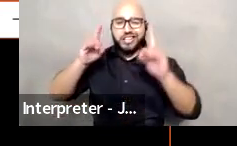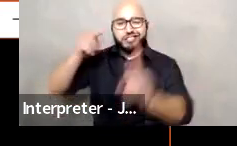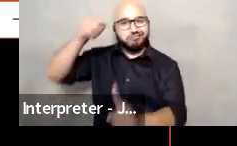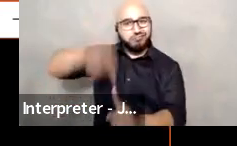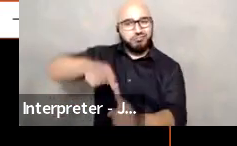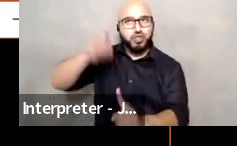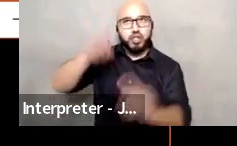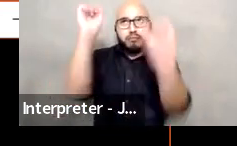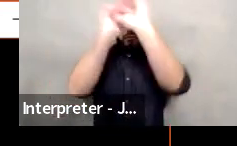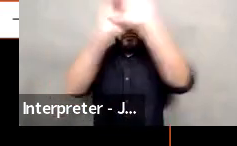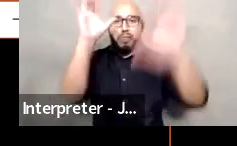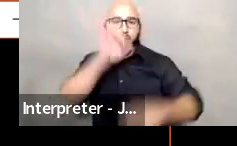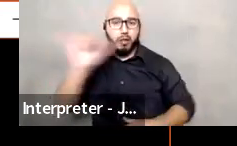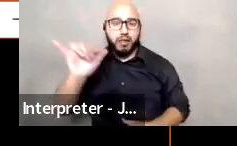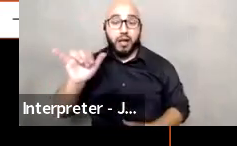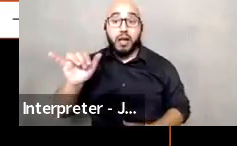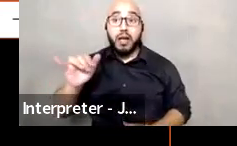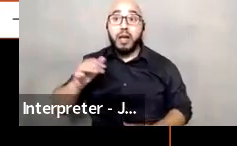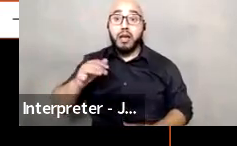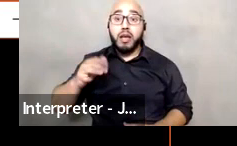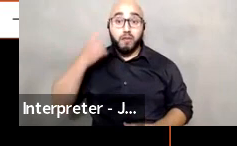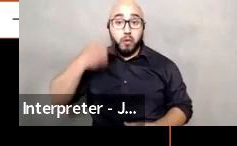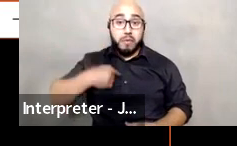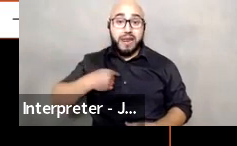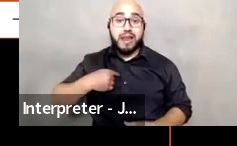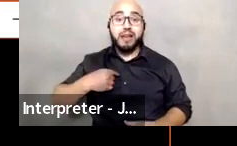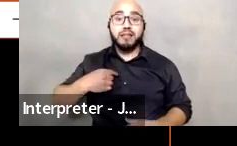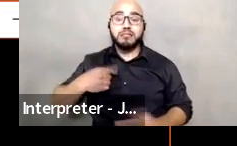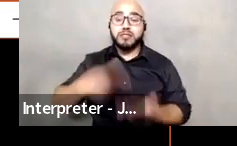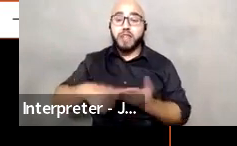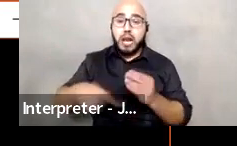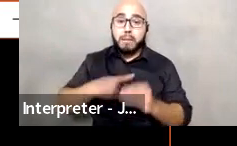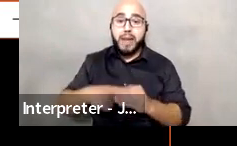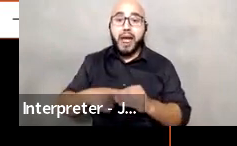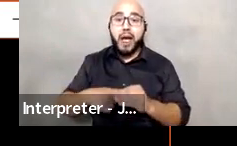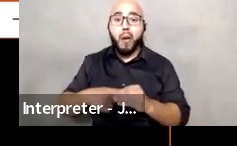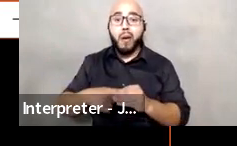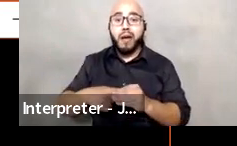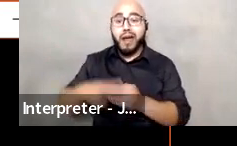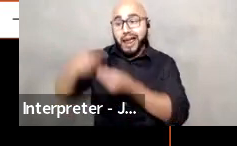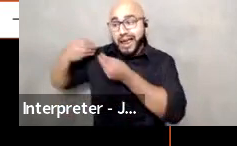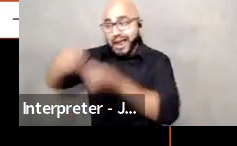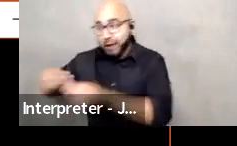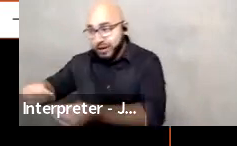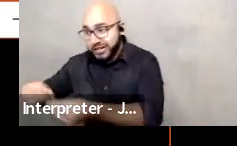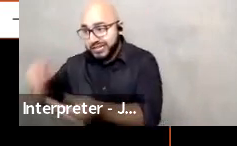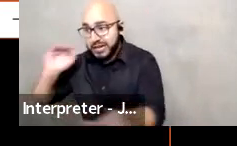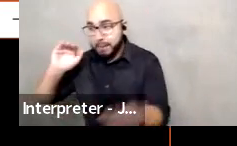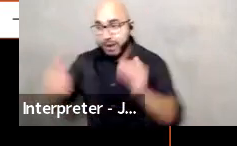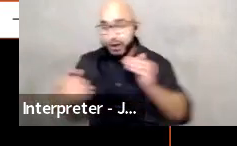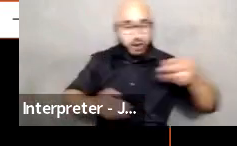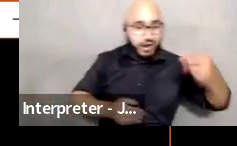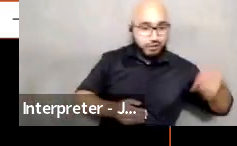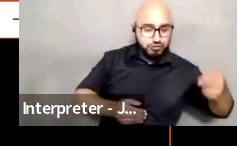And for me, I think laying. It out is heritage versus history. Is a good way to begin to think. About it.